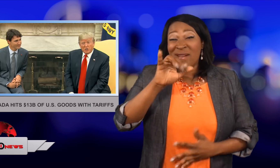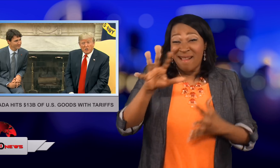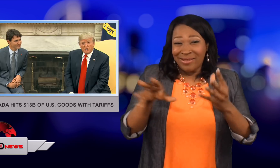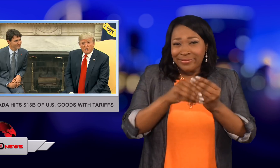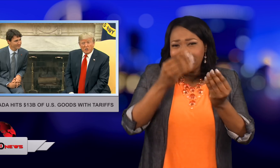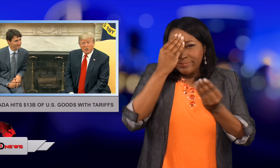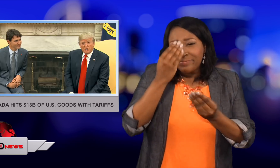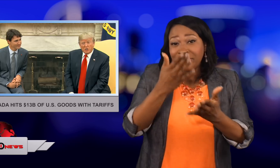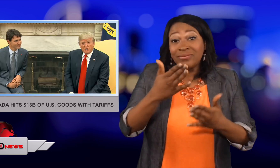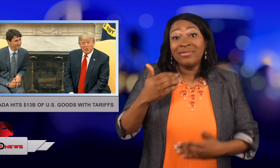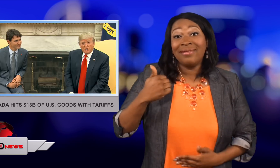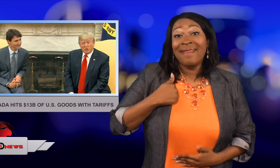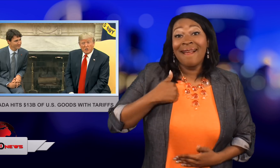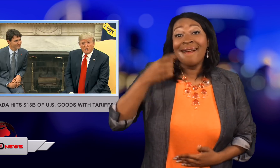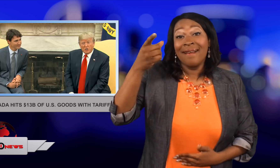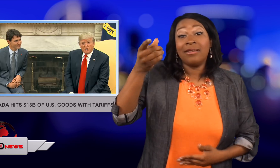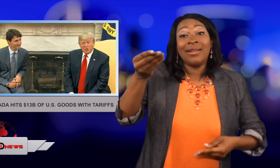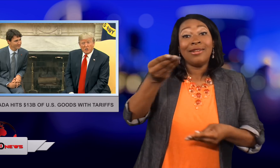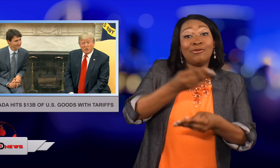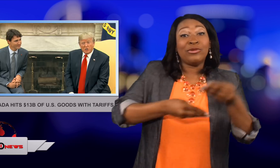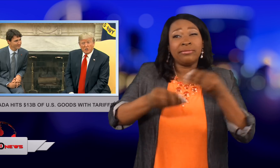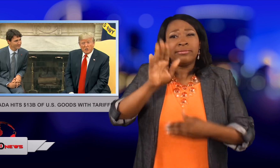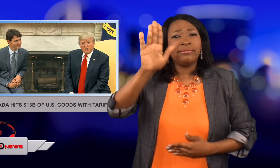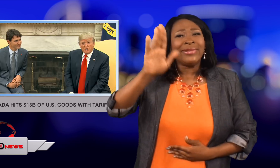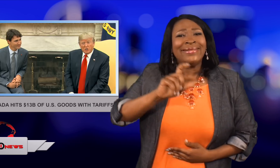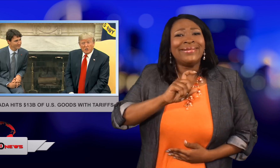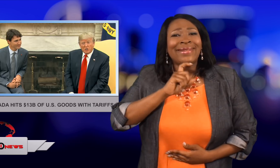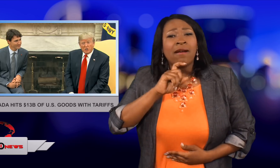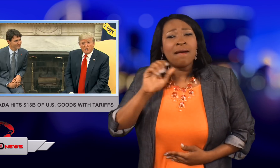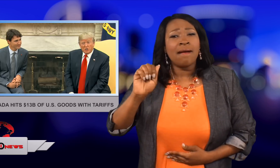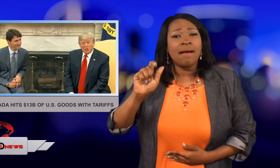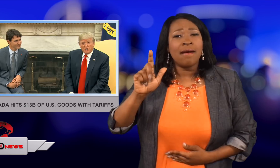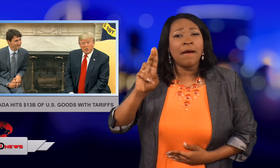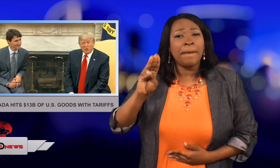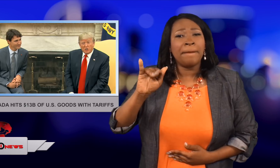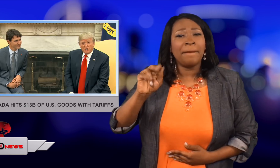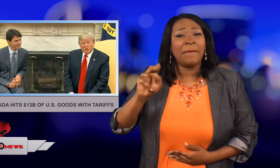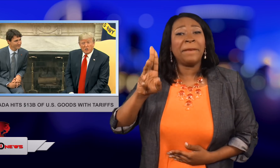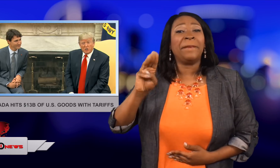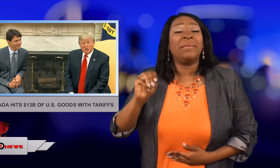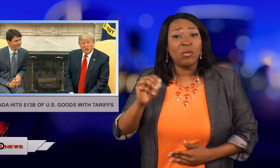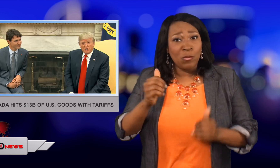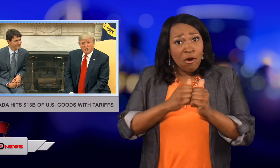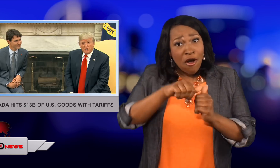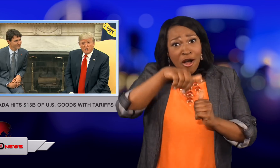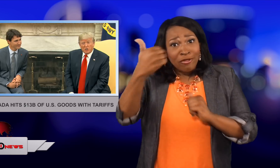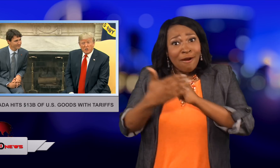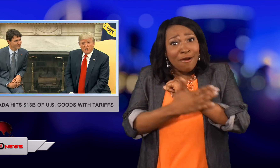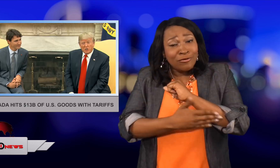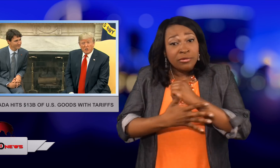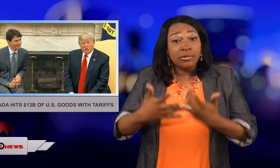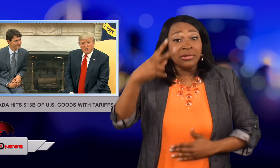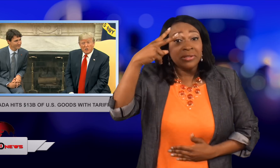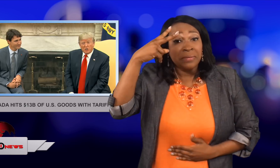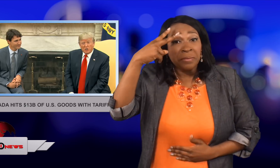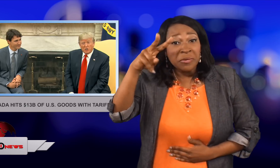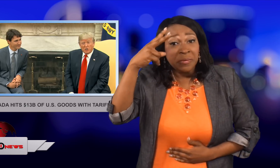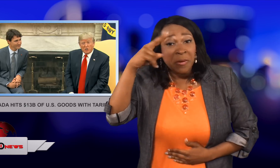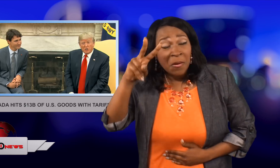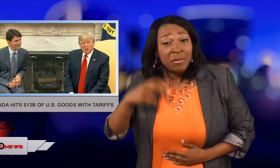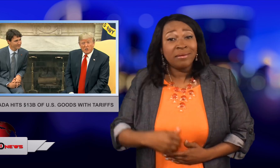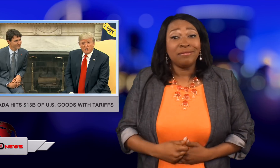In addition to Canada, steel and aluminum tariffs have also been levied against Mexico,